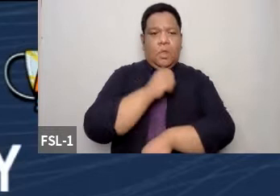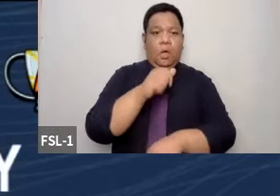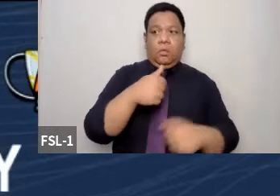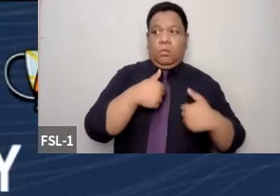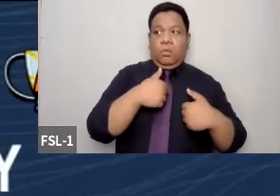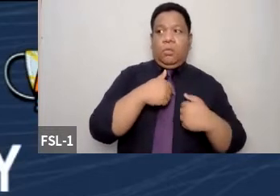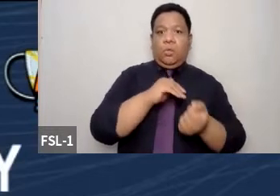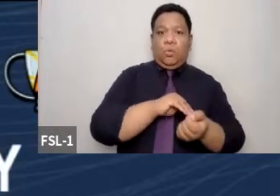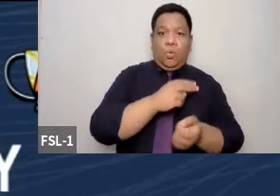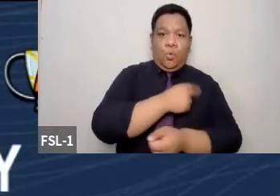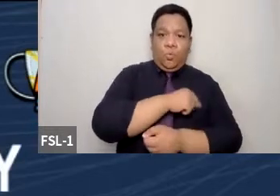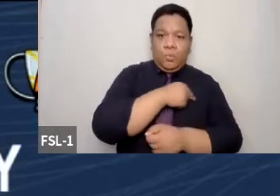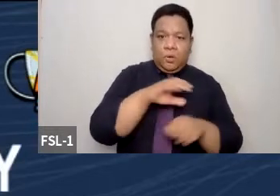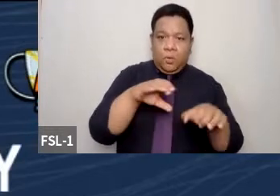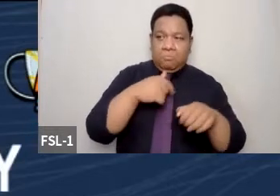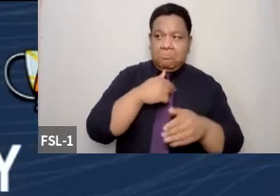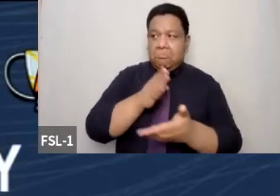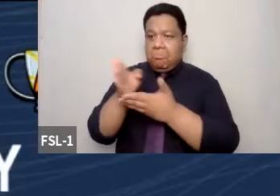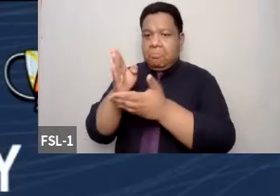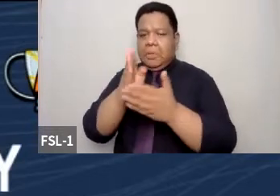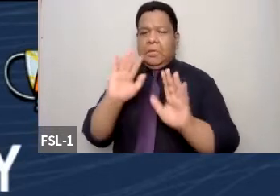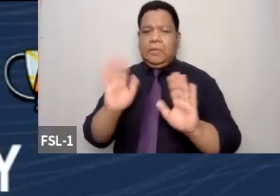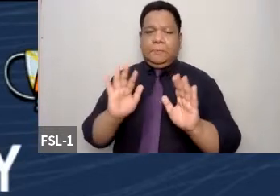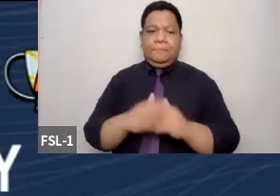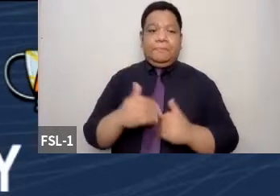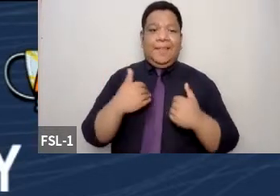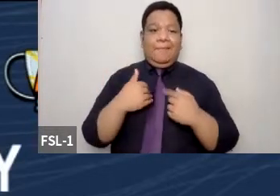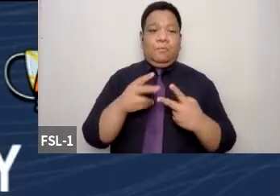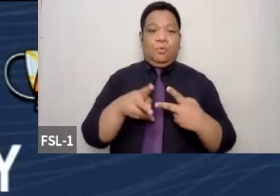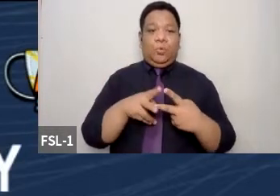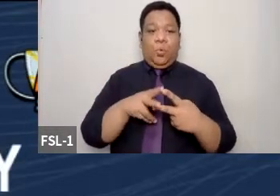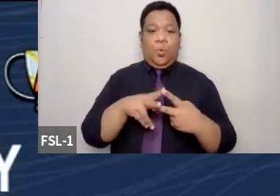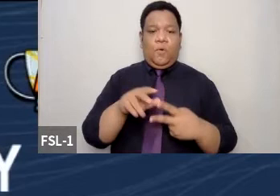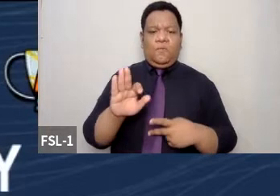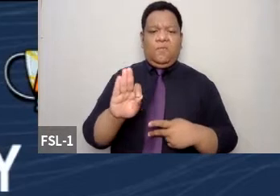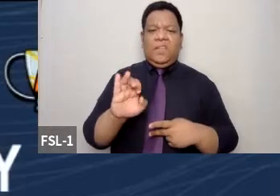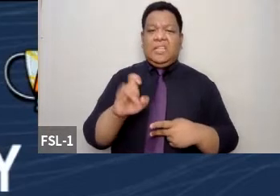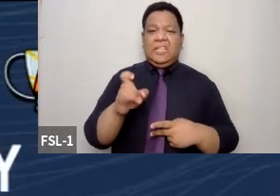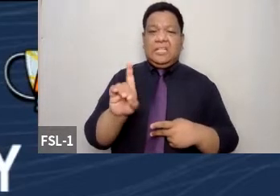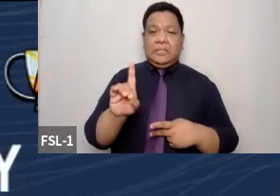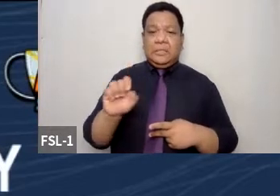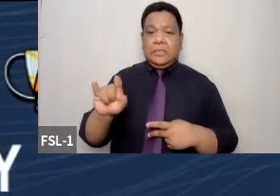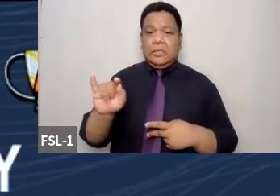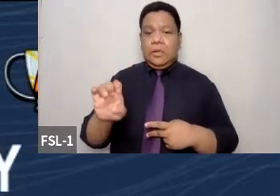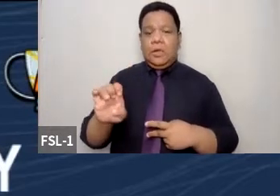So with the fixed site, we are establishing two fixed sites.